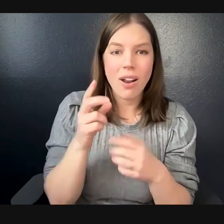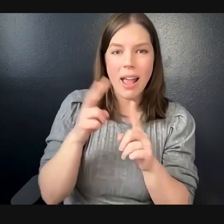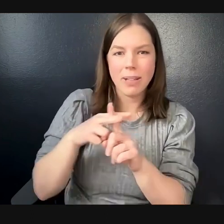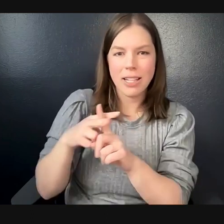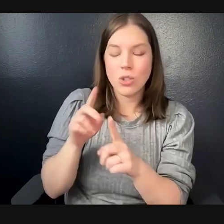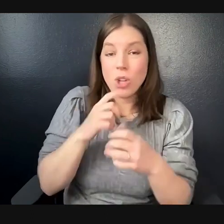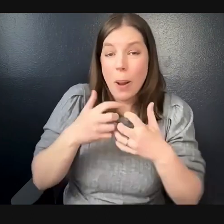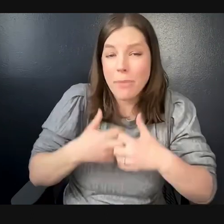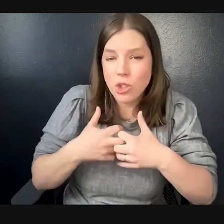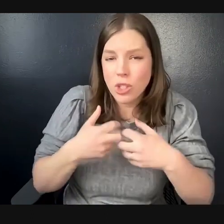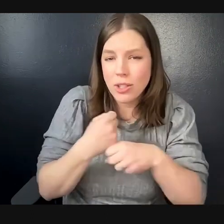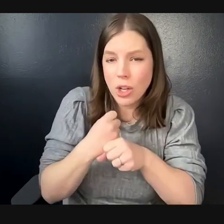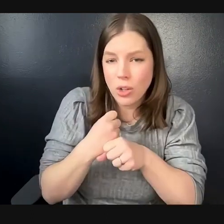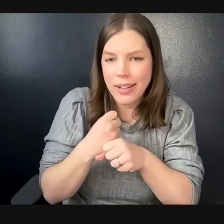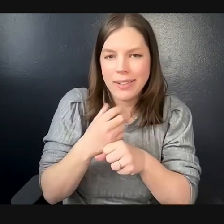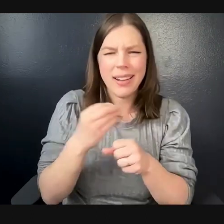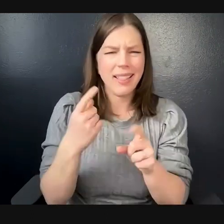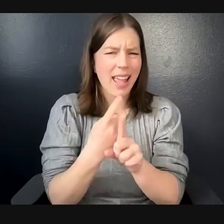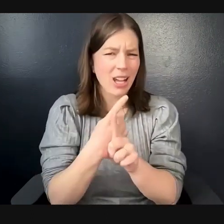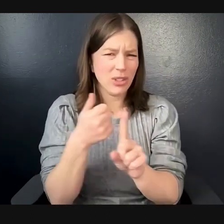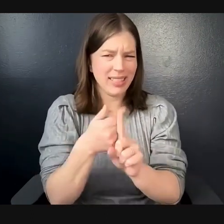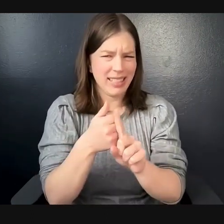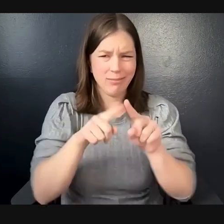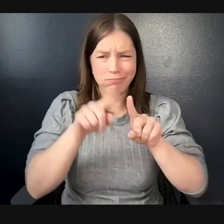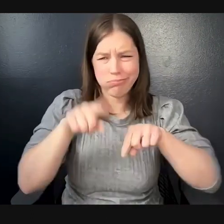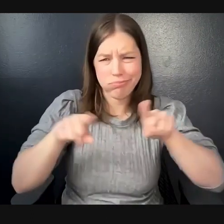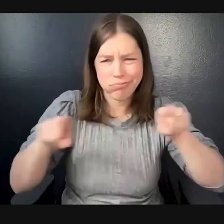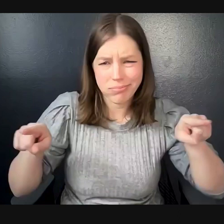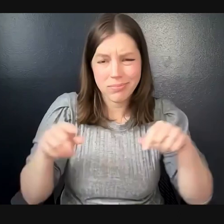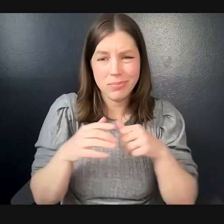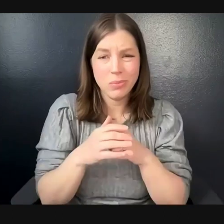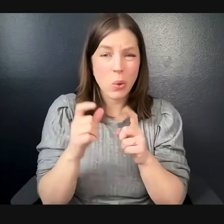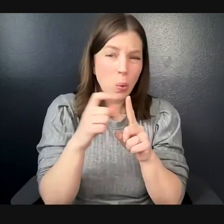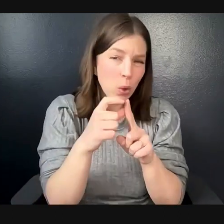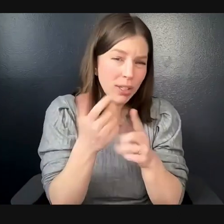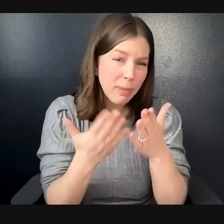ASR applications are machine generated, and the accuracy varies greatly.